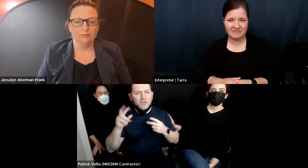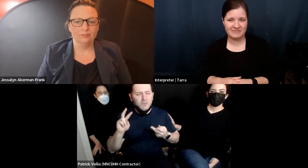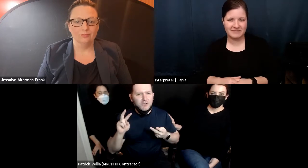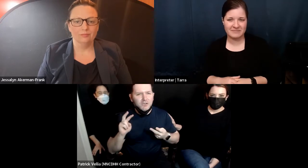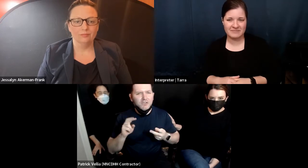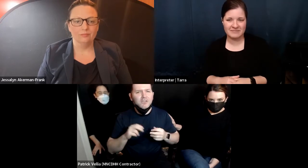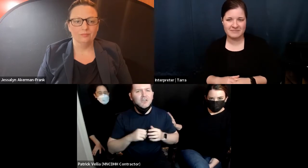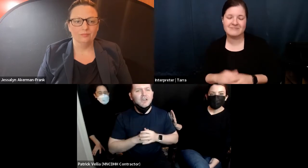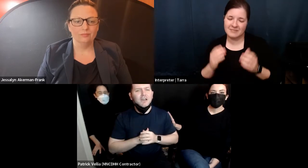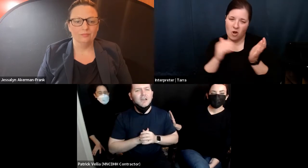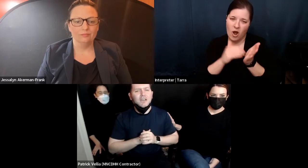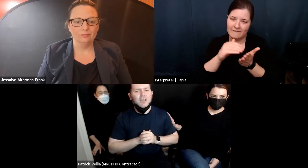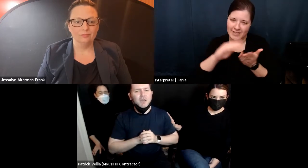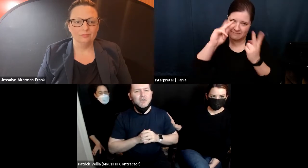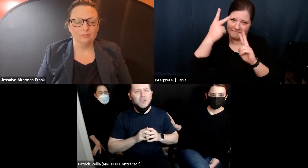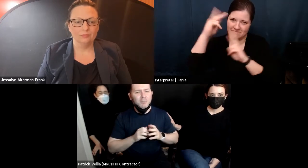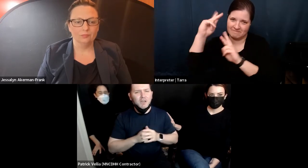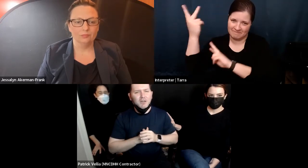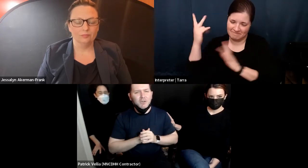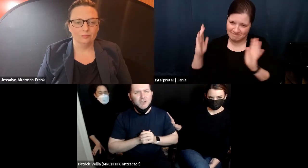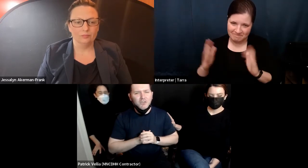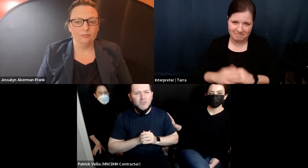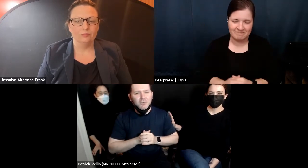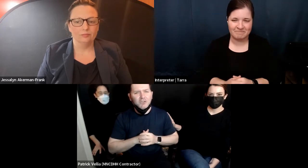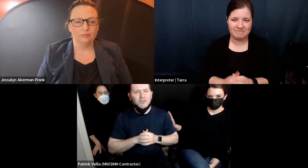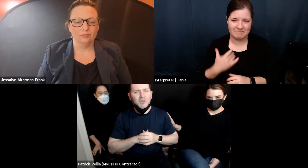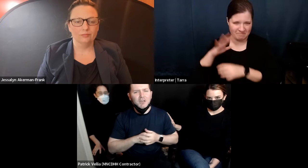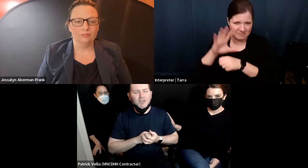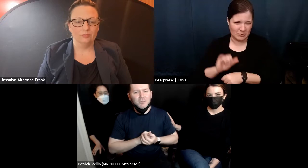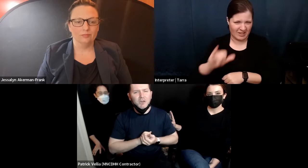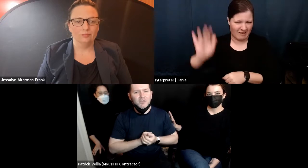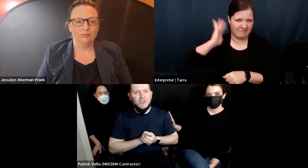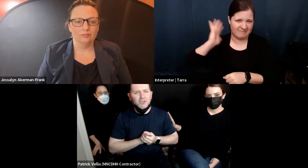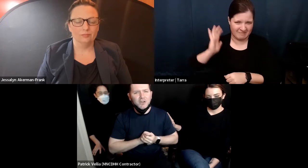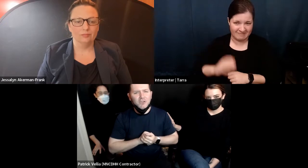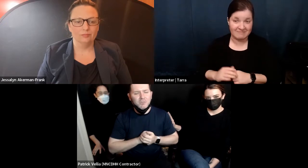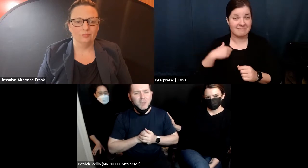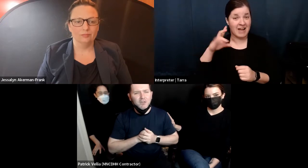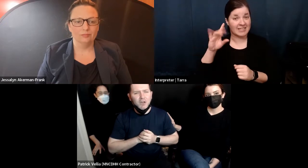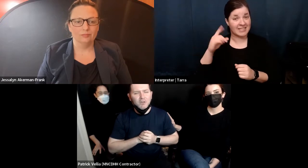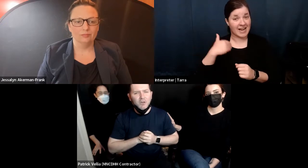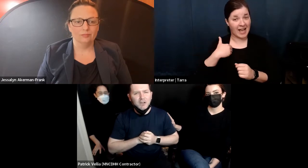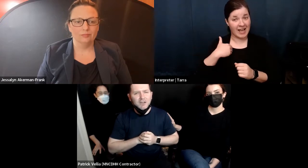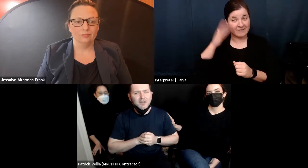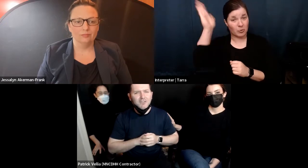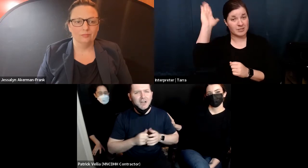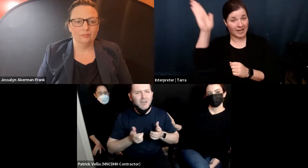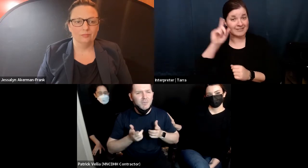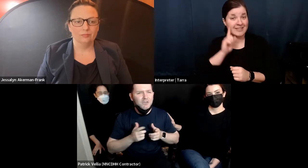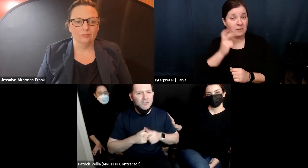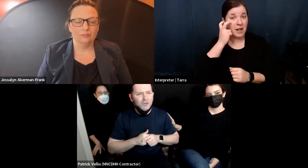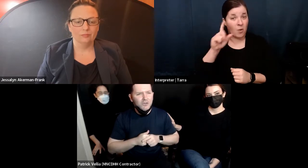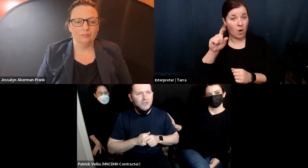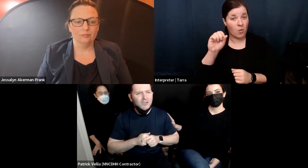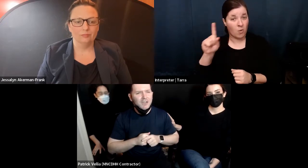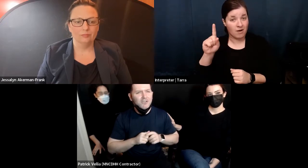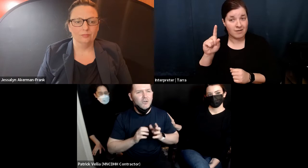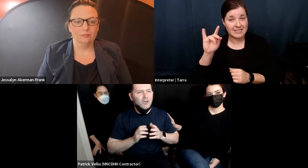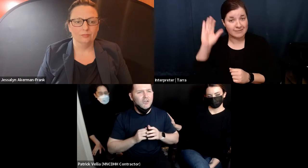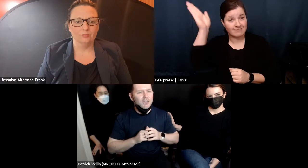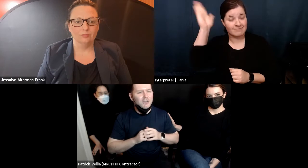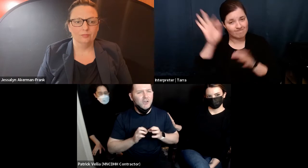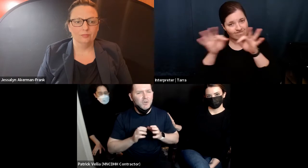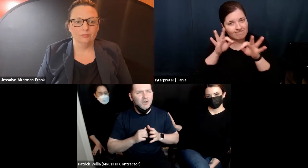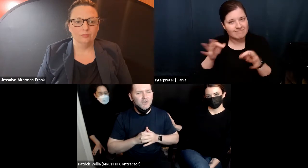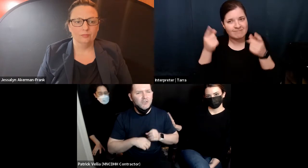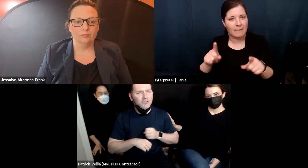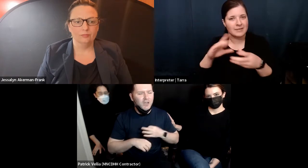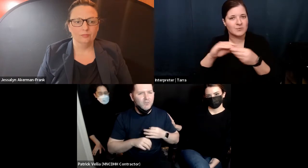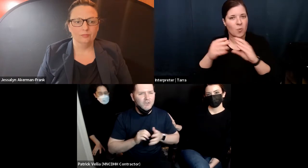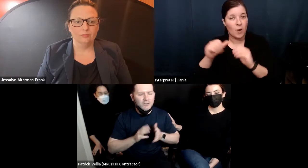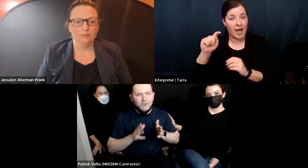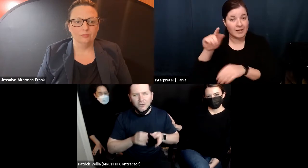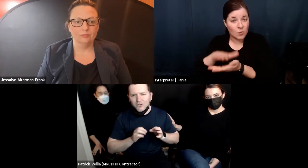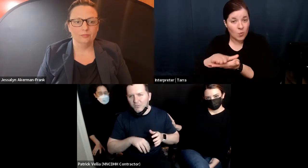Like I explained in my last presentation.